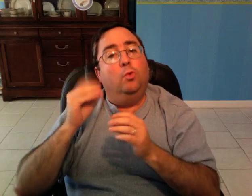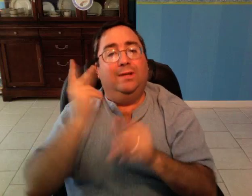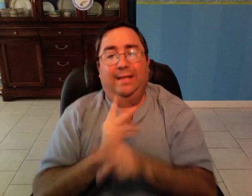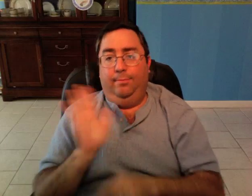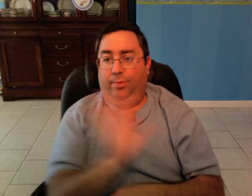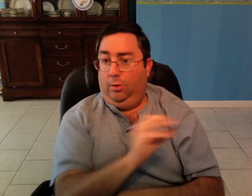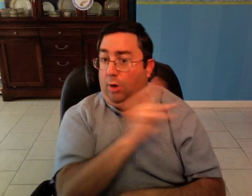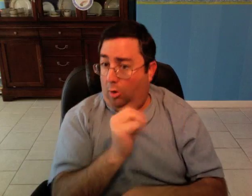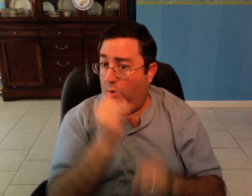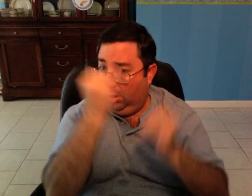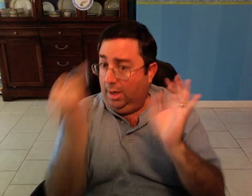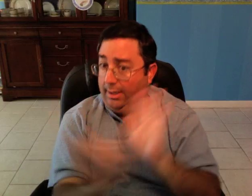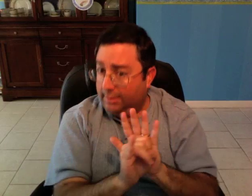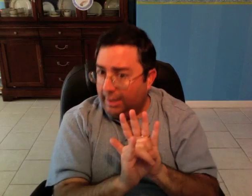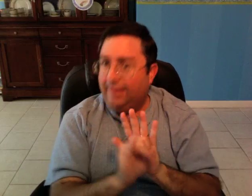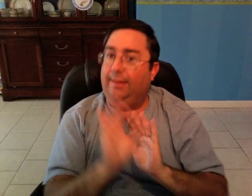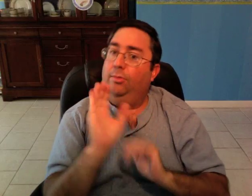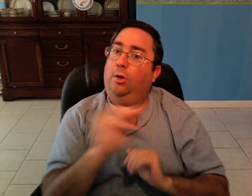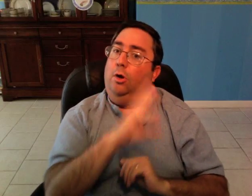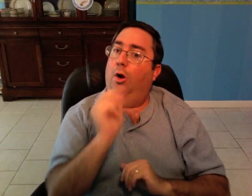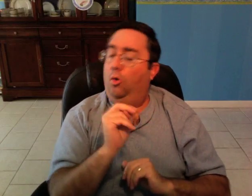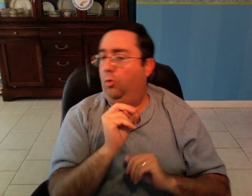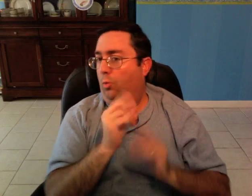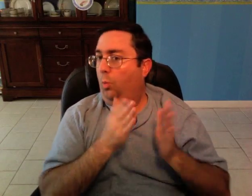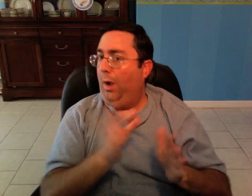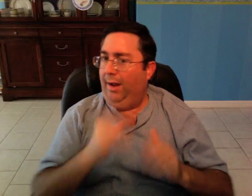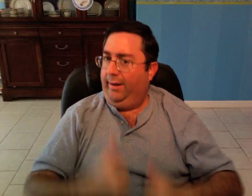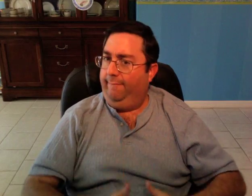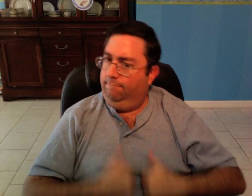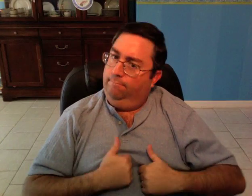So they keep their own identities and ways of life.